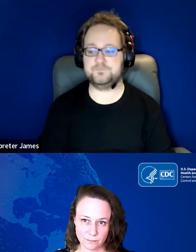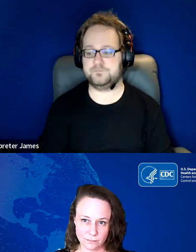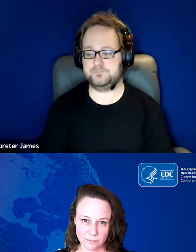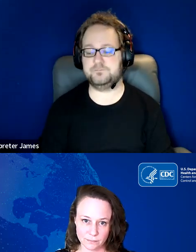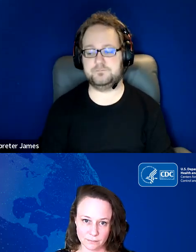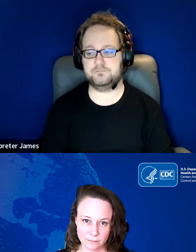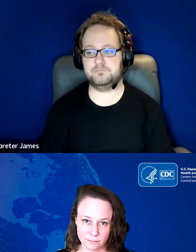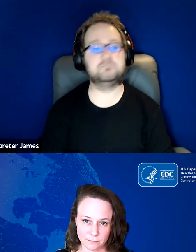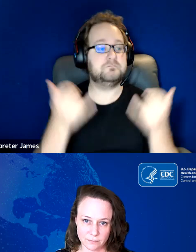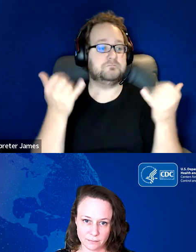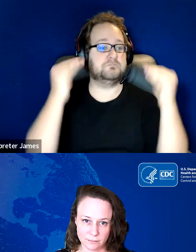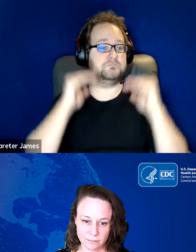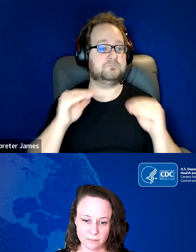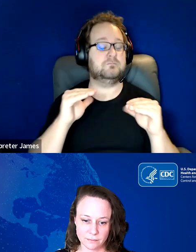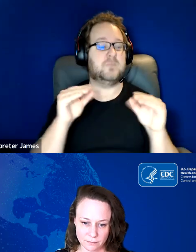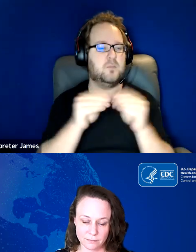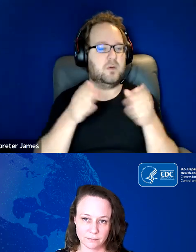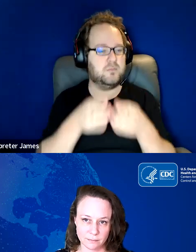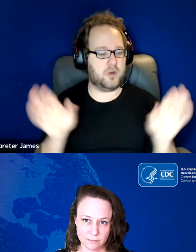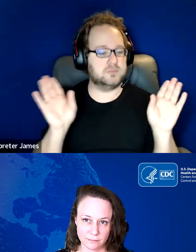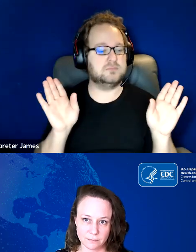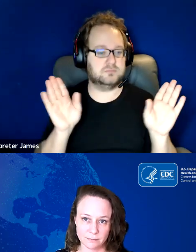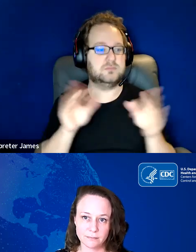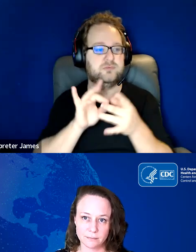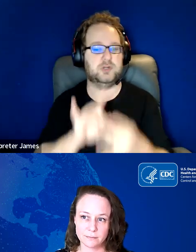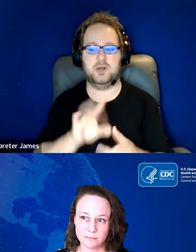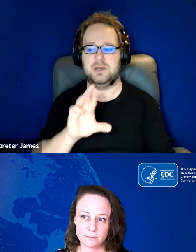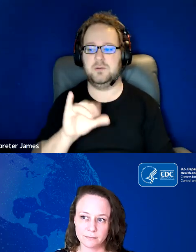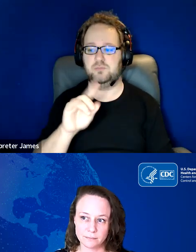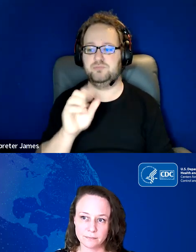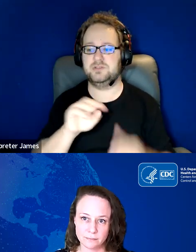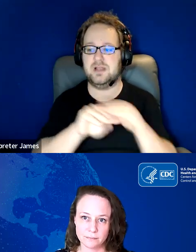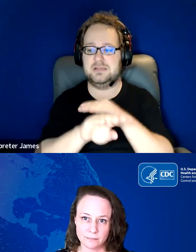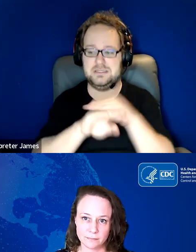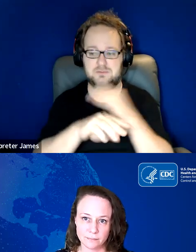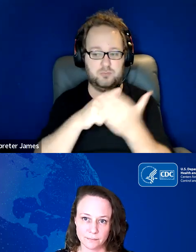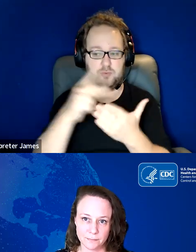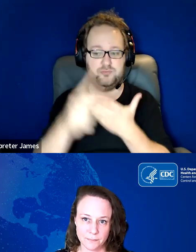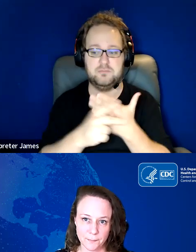Now we're going to move on some questions that are more broader about the bridge access program. One question